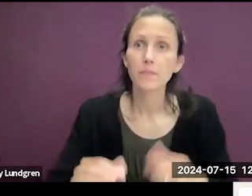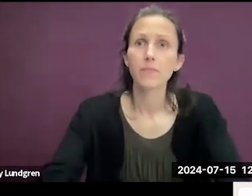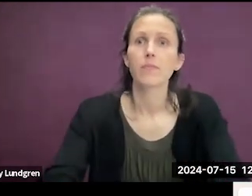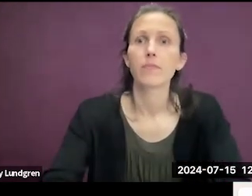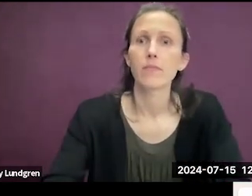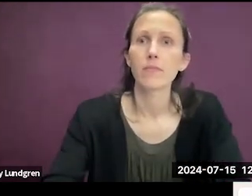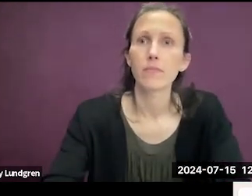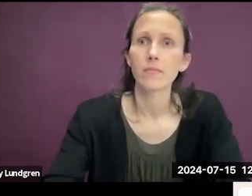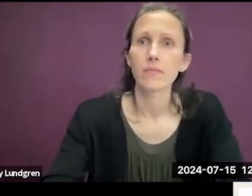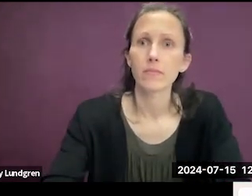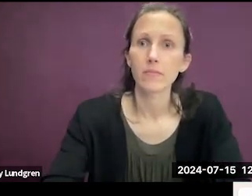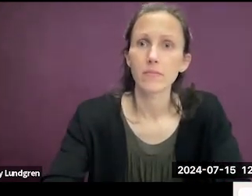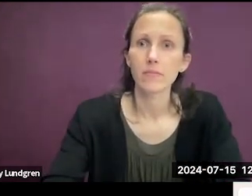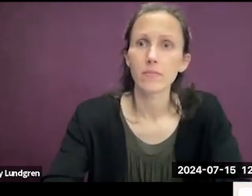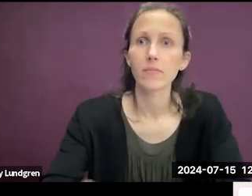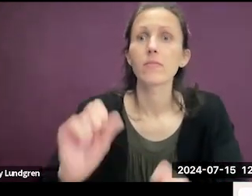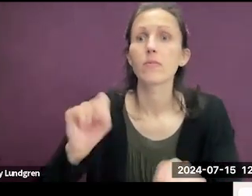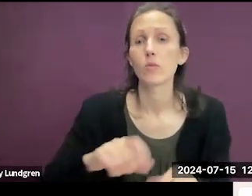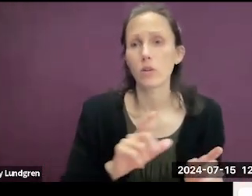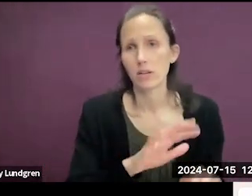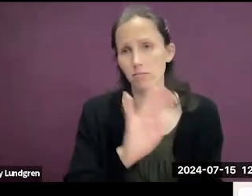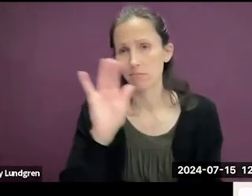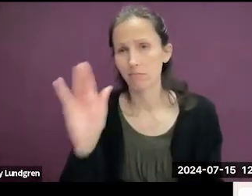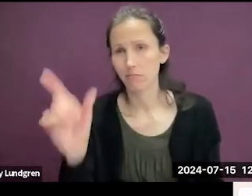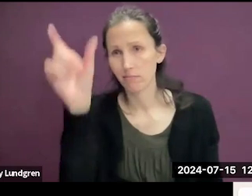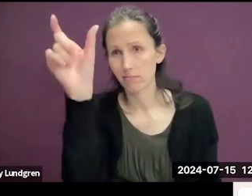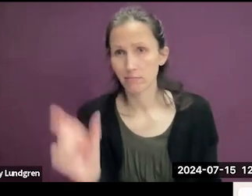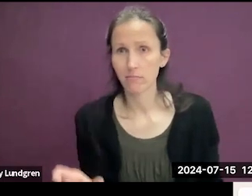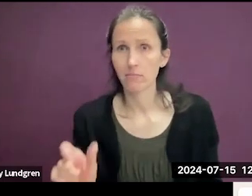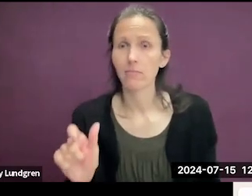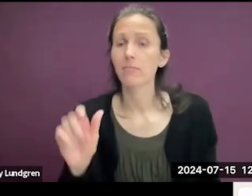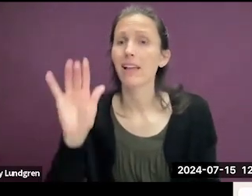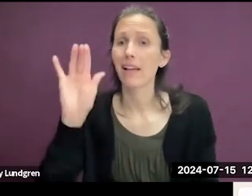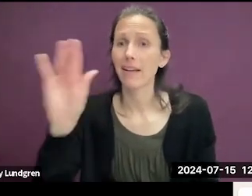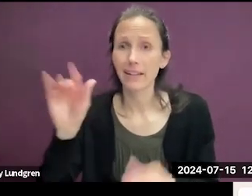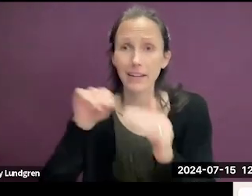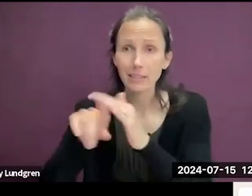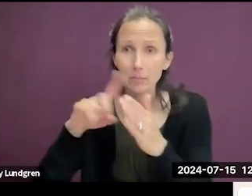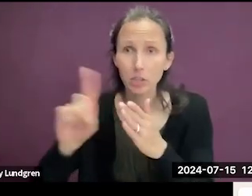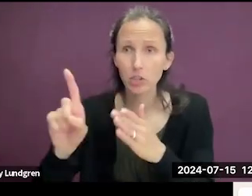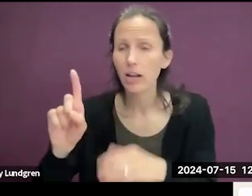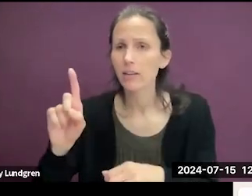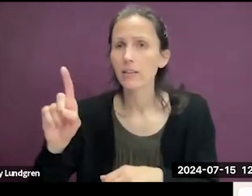We can come over here to the accessibility check and click on that dropdown arrow and add a description.